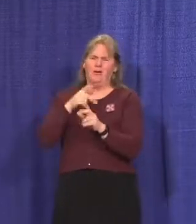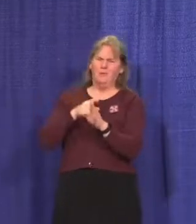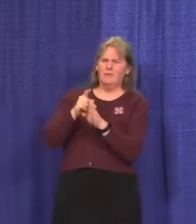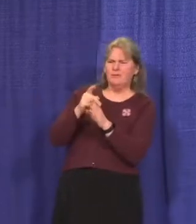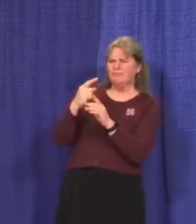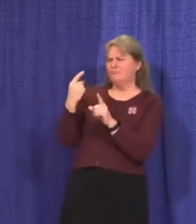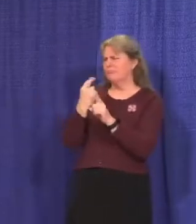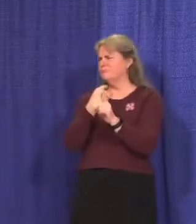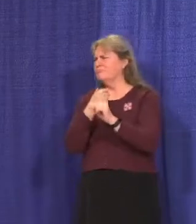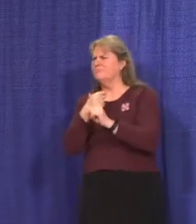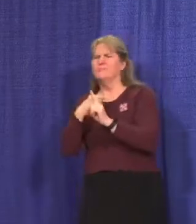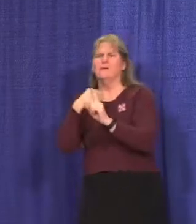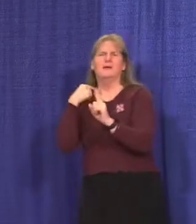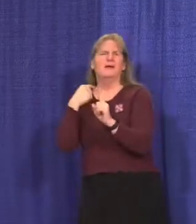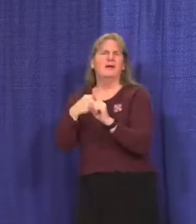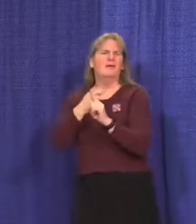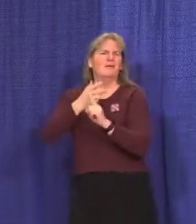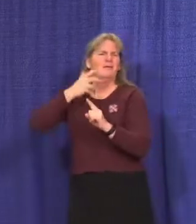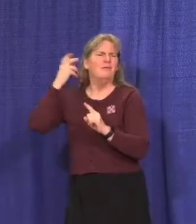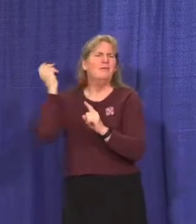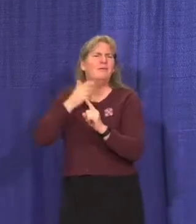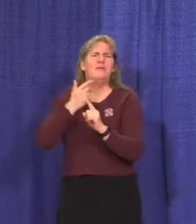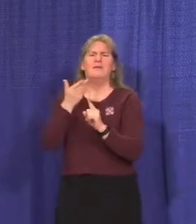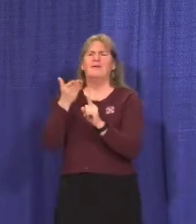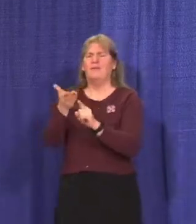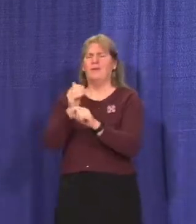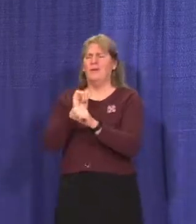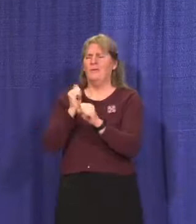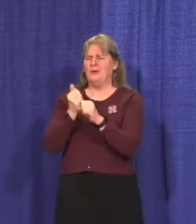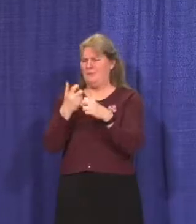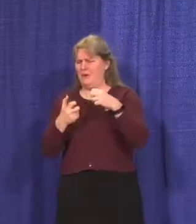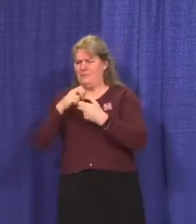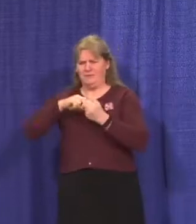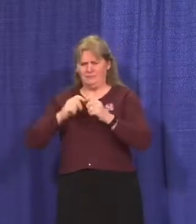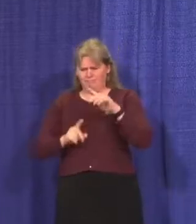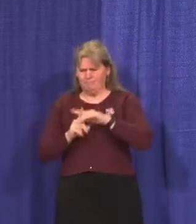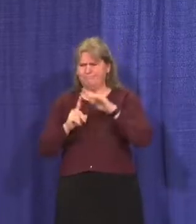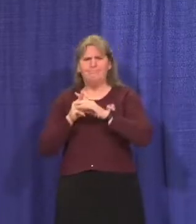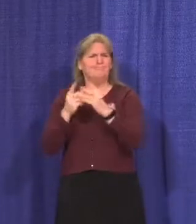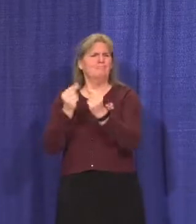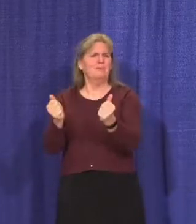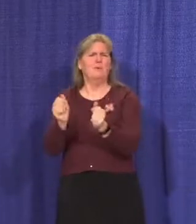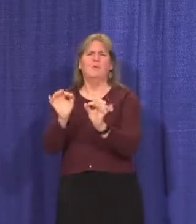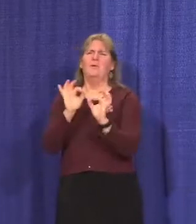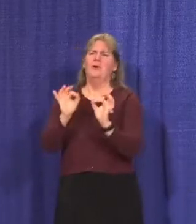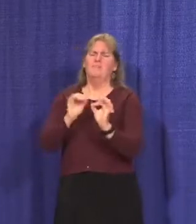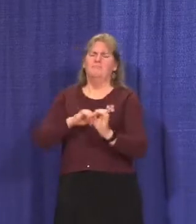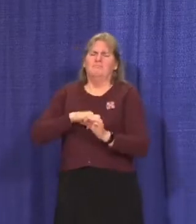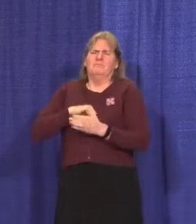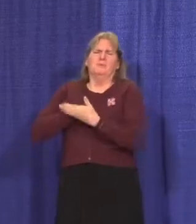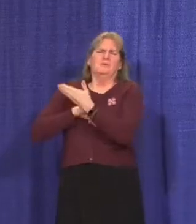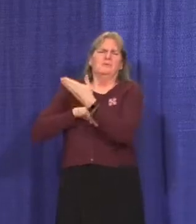and the ability to work out details and issues. I am proud of both of these teams and we love to see them